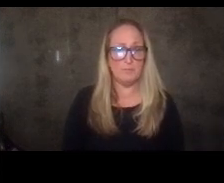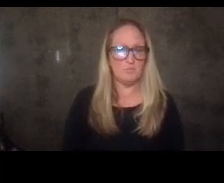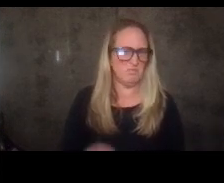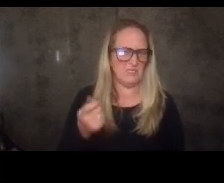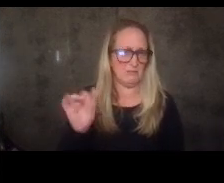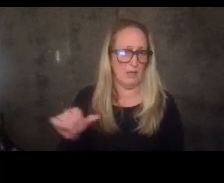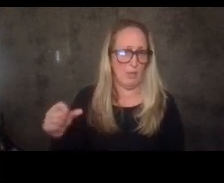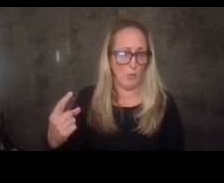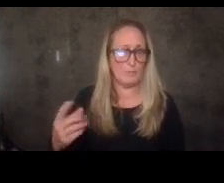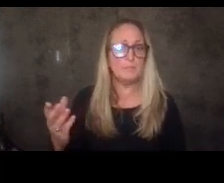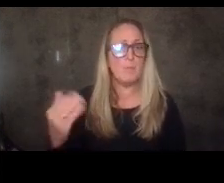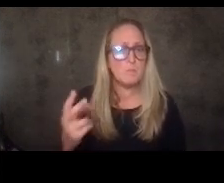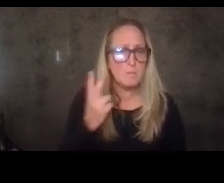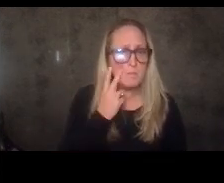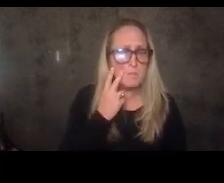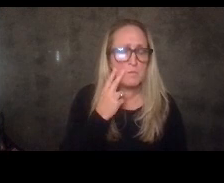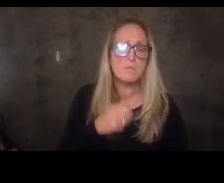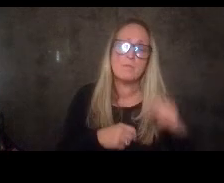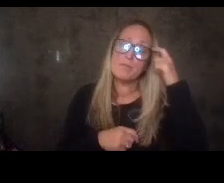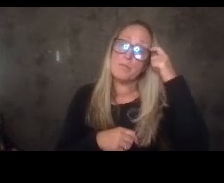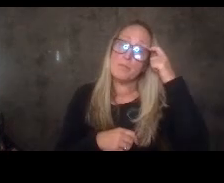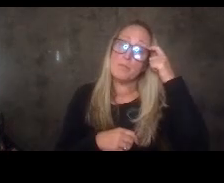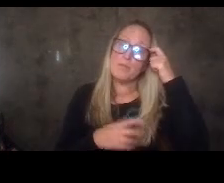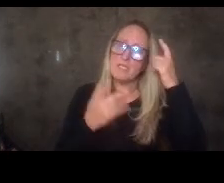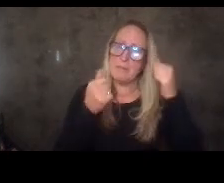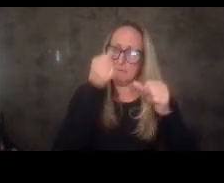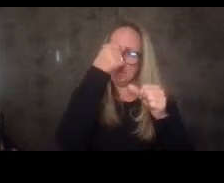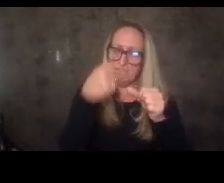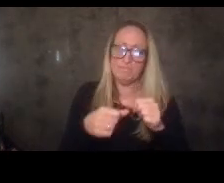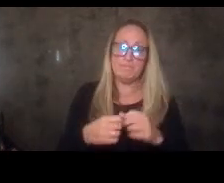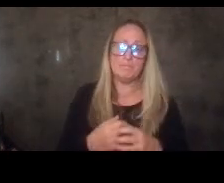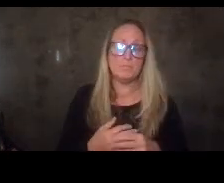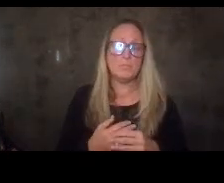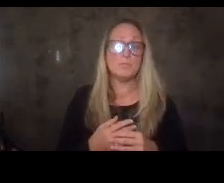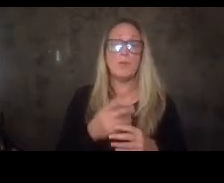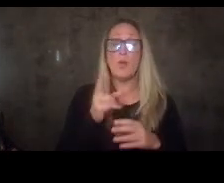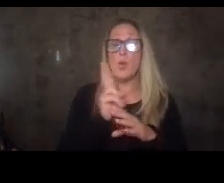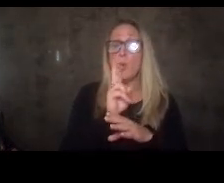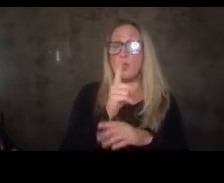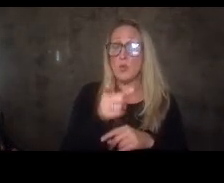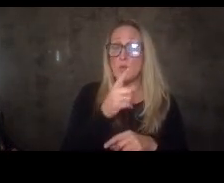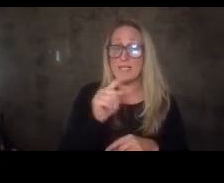Uh, But let's see some other things we wanna keep in mind or when you are using tables, right? 'cause obviously in